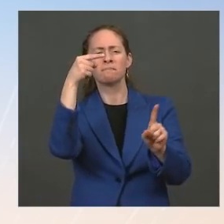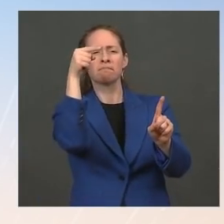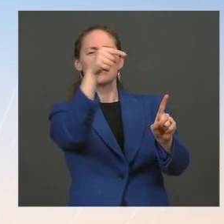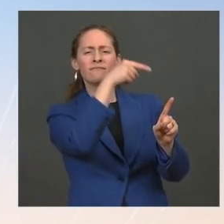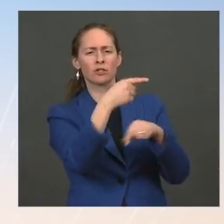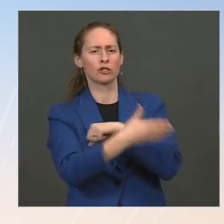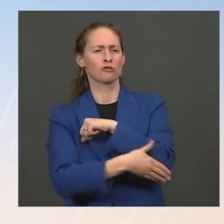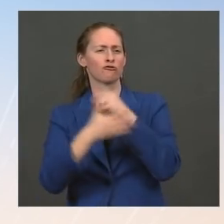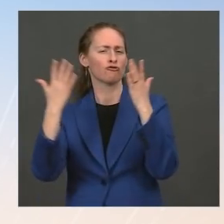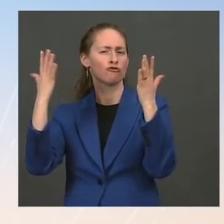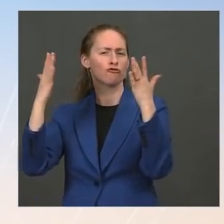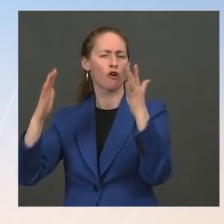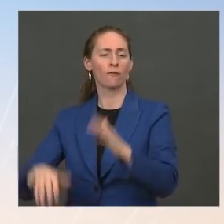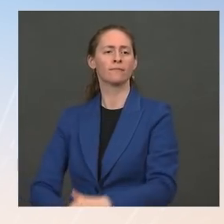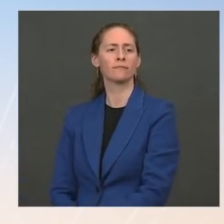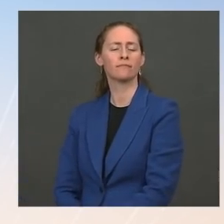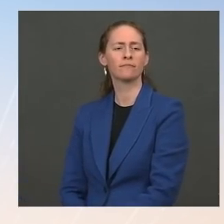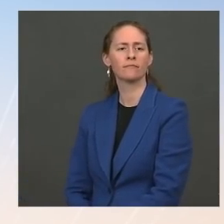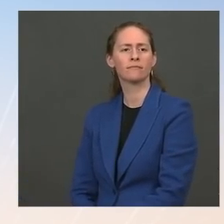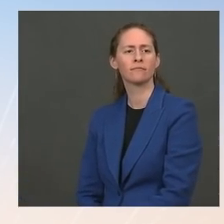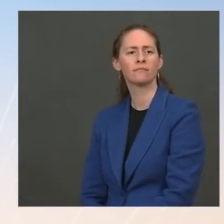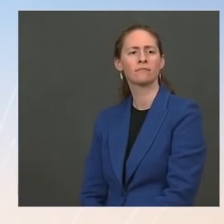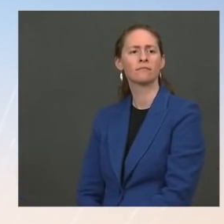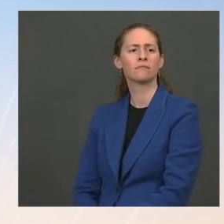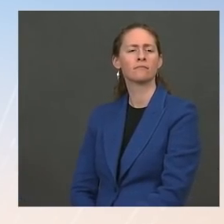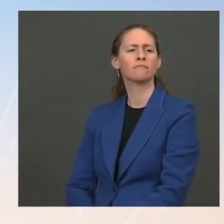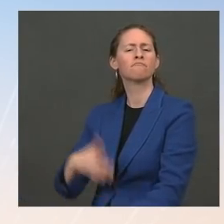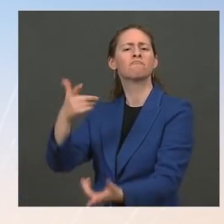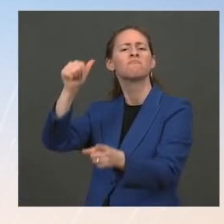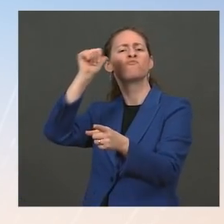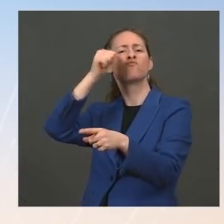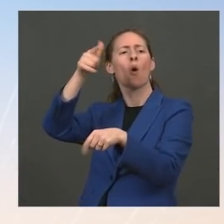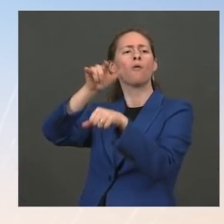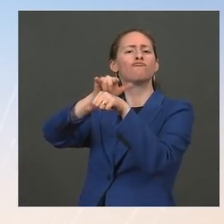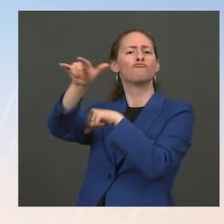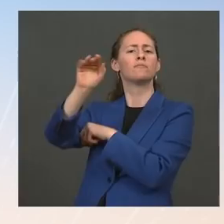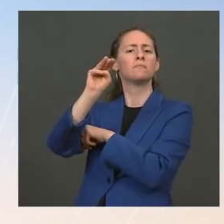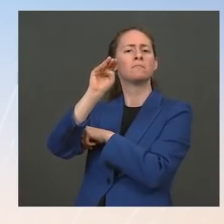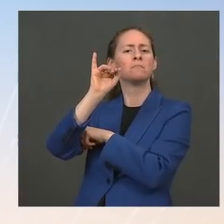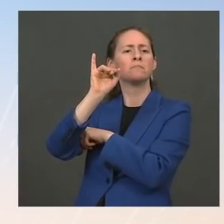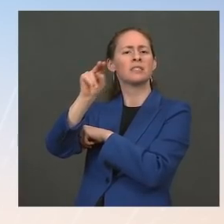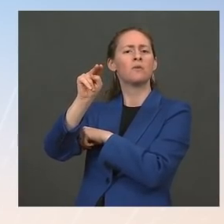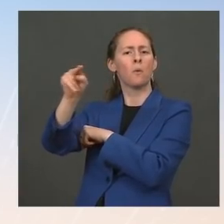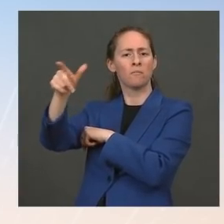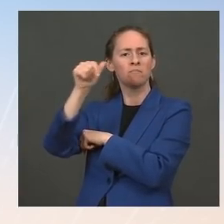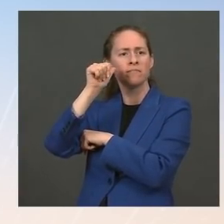you're going to continue aggressively traveling and selling Build Back Better, the infrastructure plan.